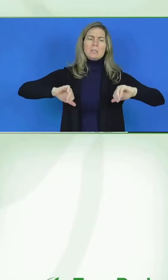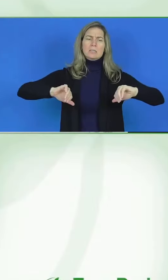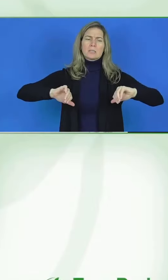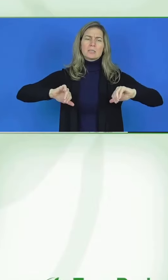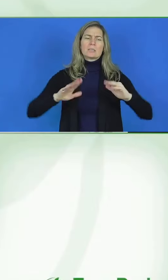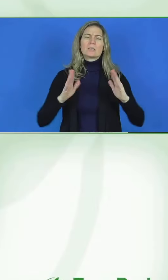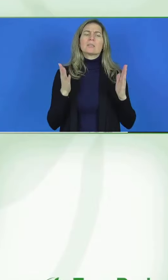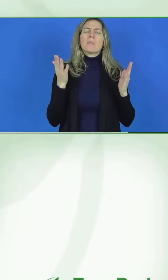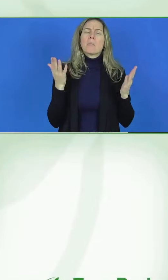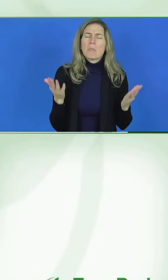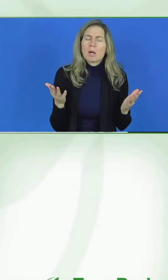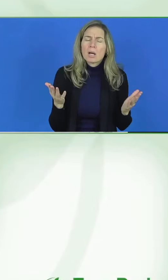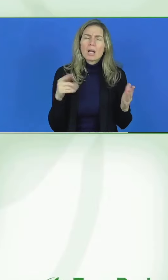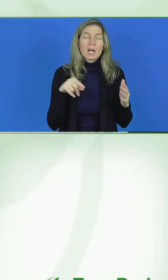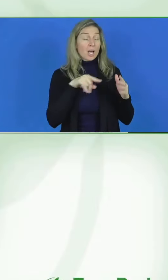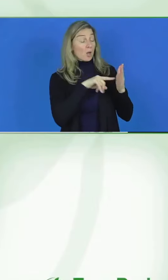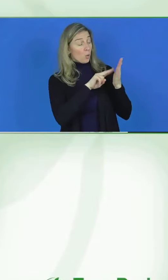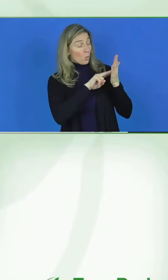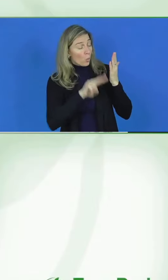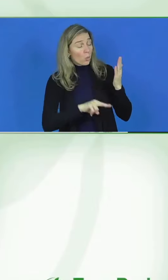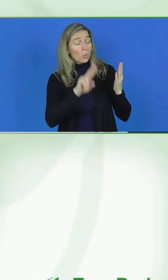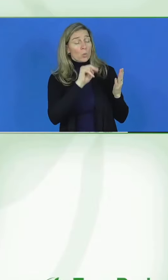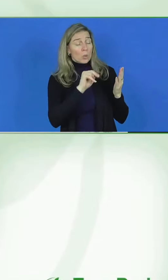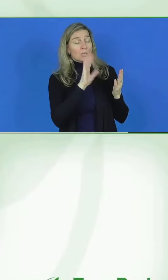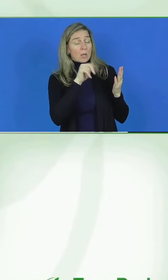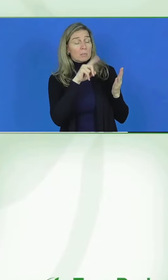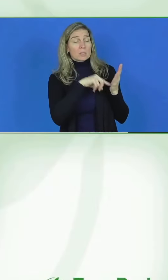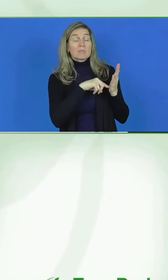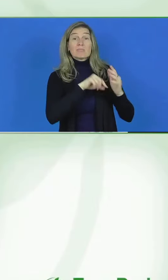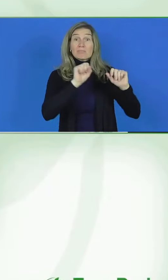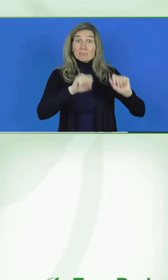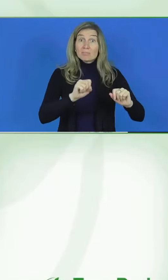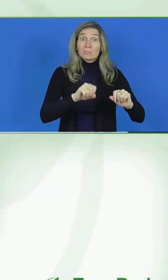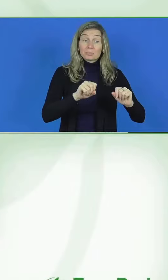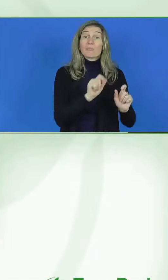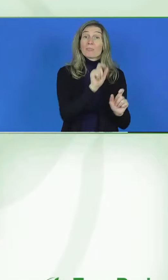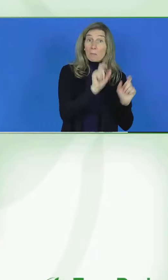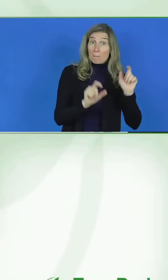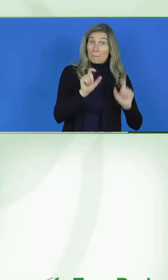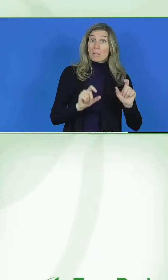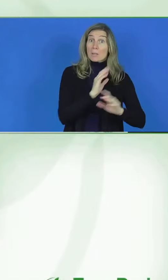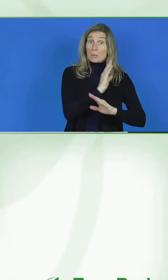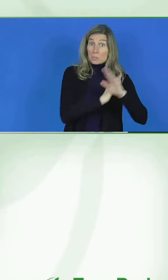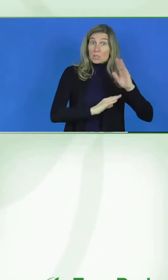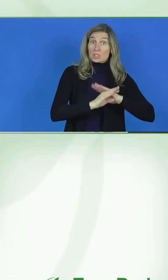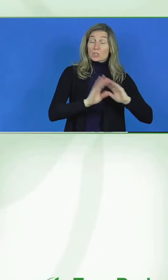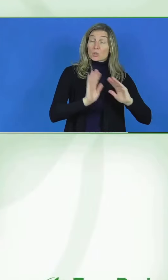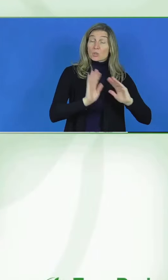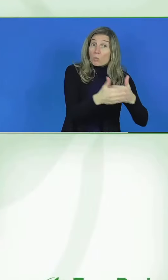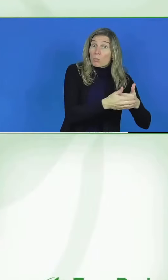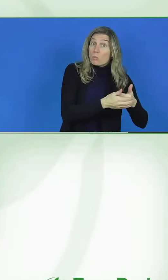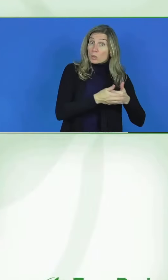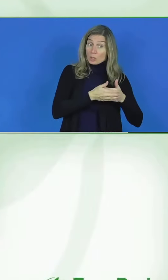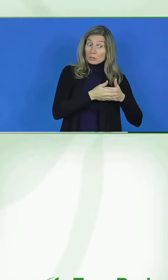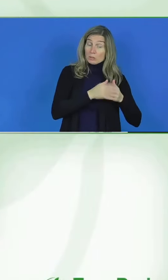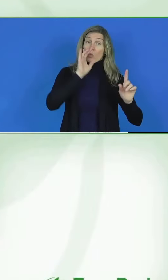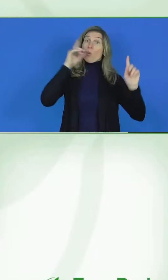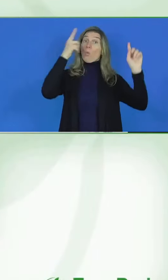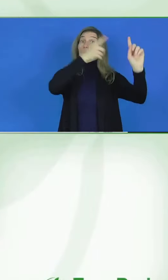protect persons with disabilities, so they took a cautious approach while at the same time recognising the human rights of the family.